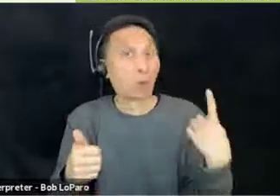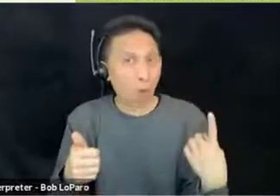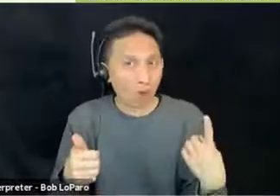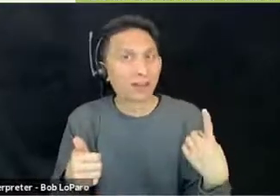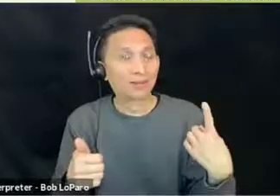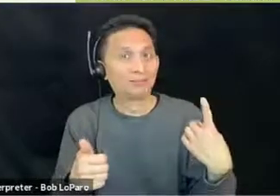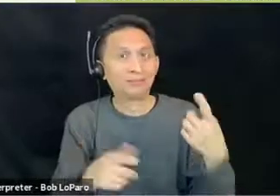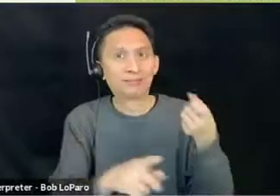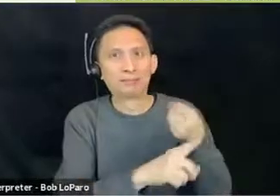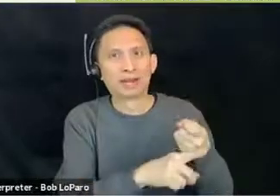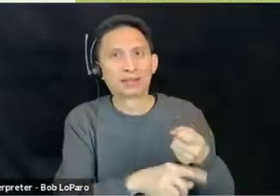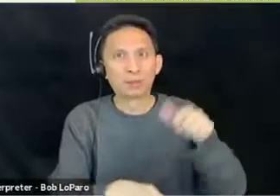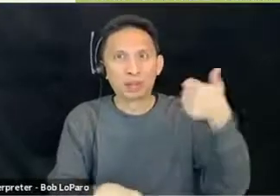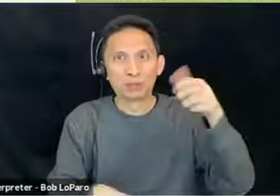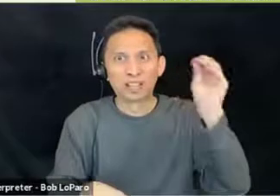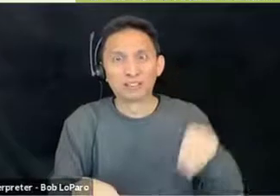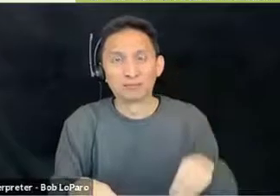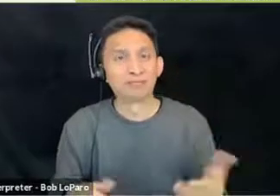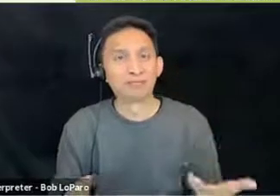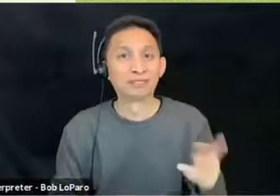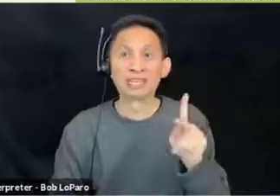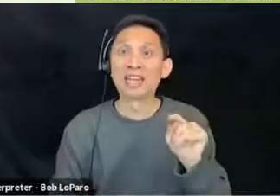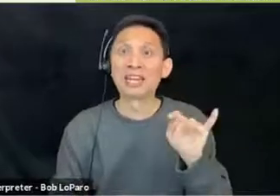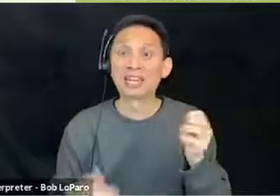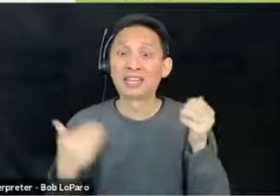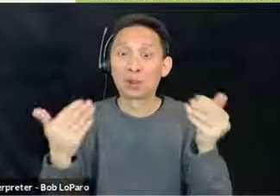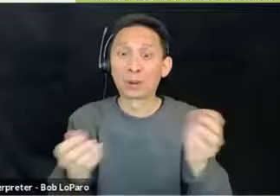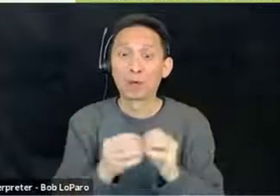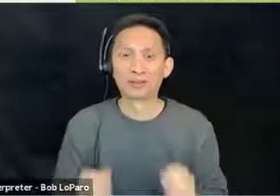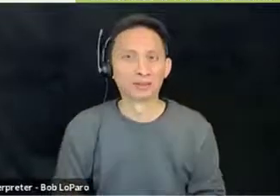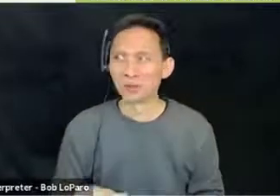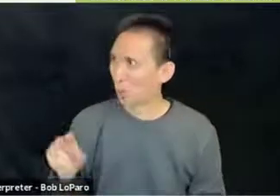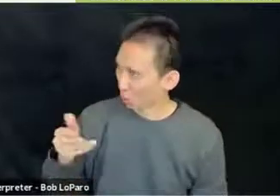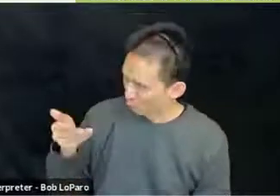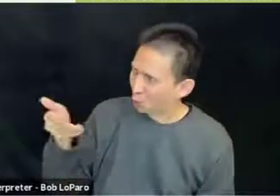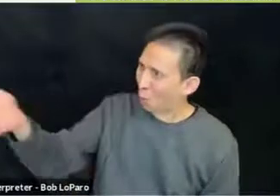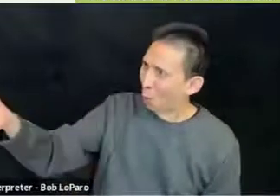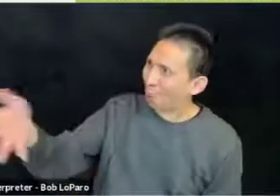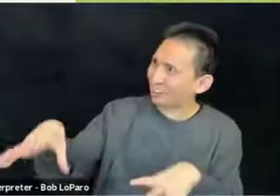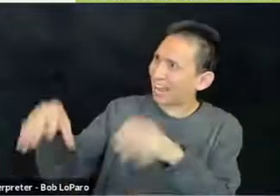and Katie's gonna talk about that. You can go on and say.